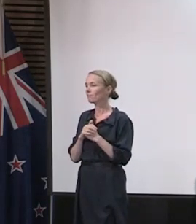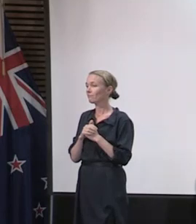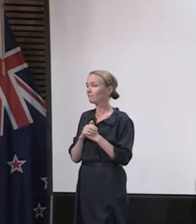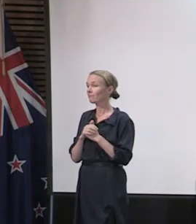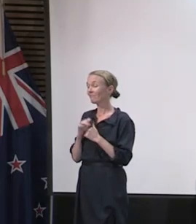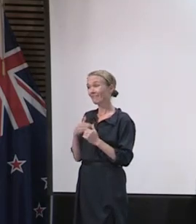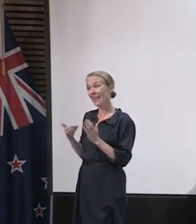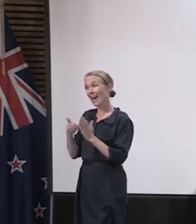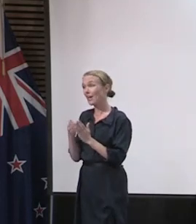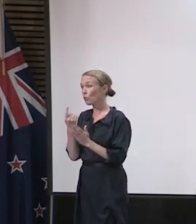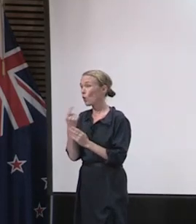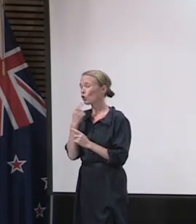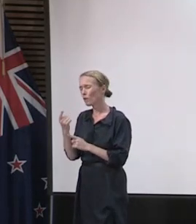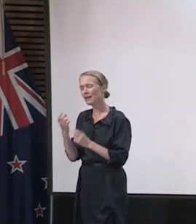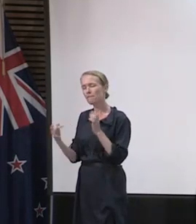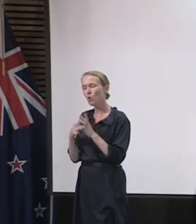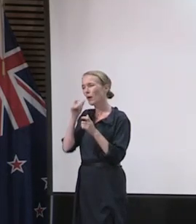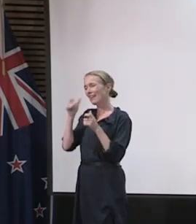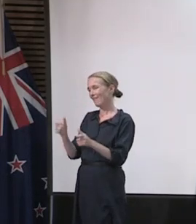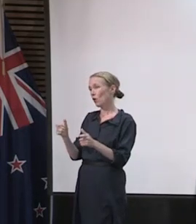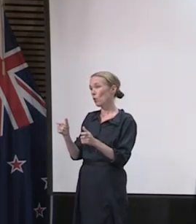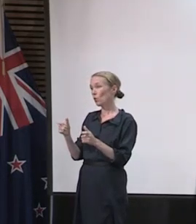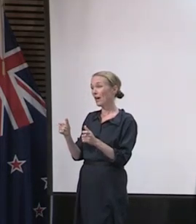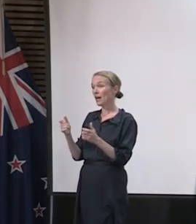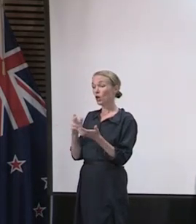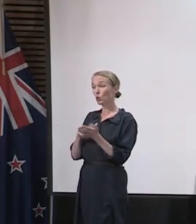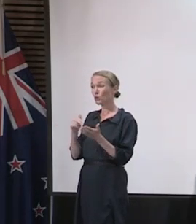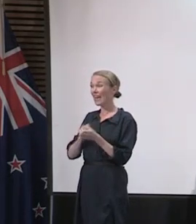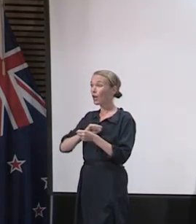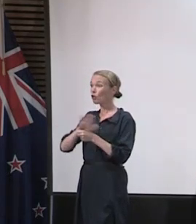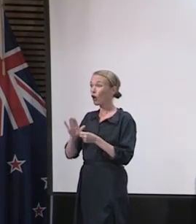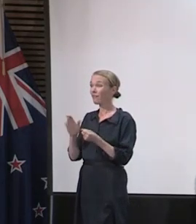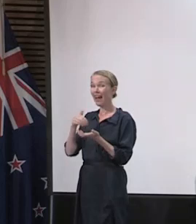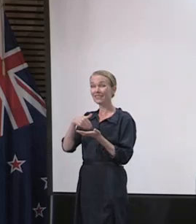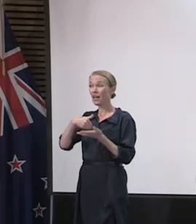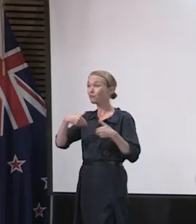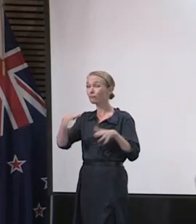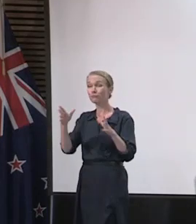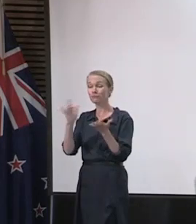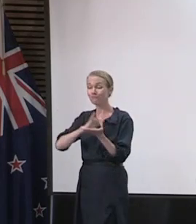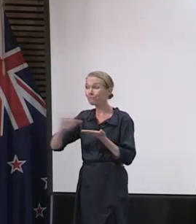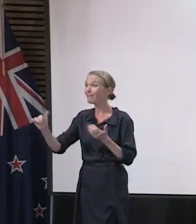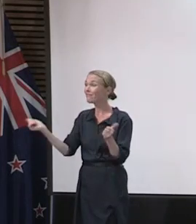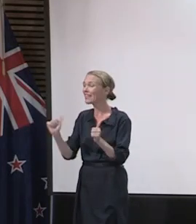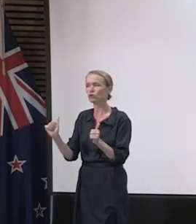one final comment I do want to make - we have to absolutely exercise caution. New Zealand